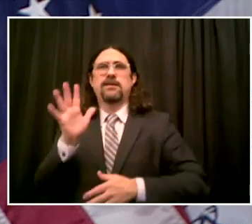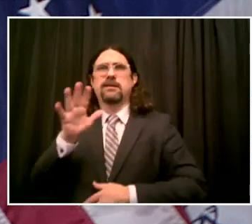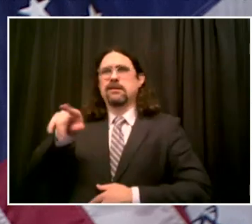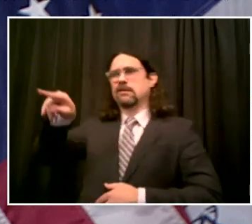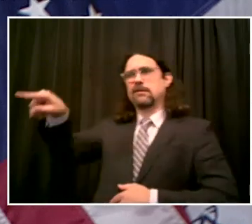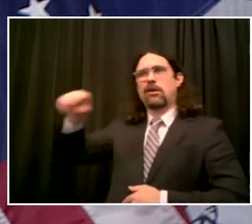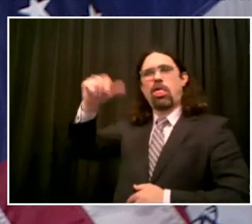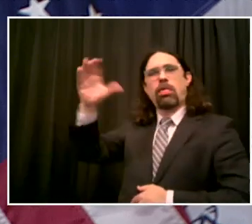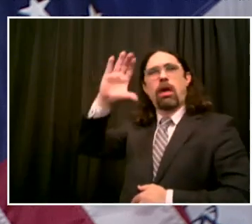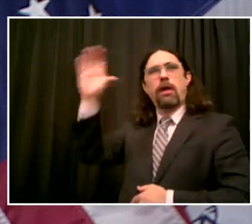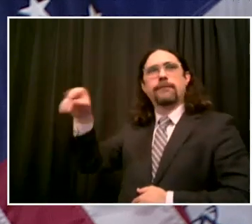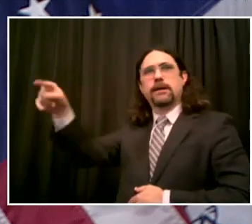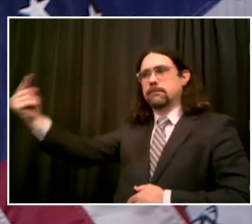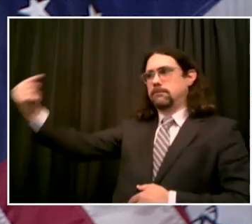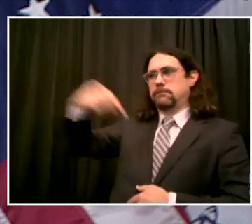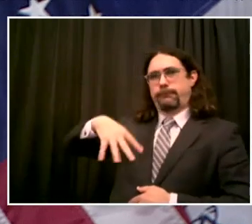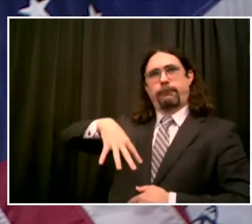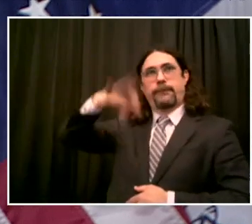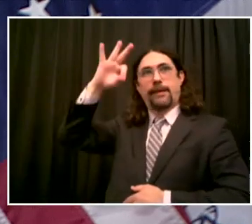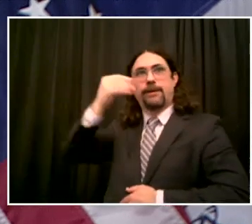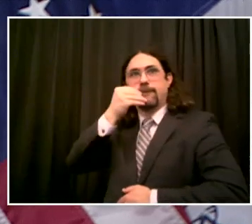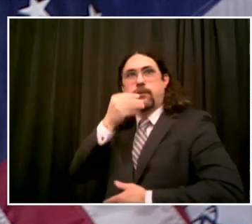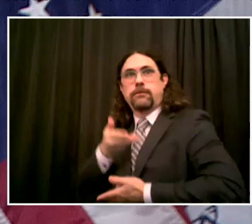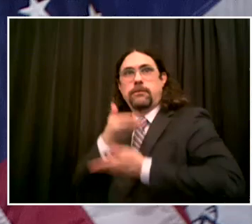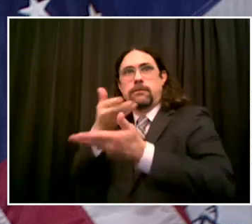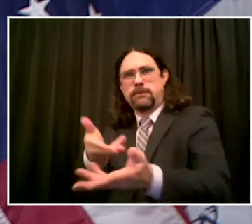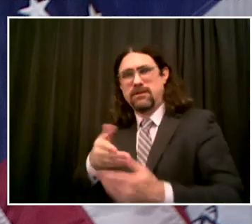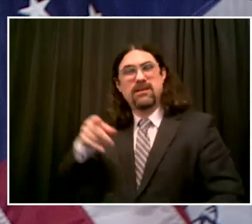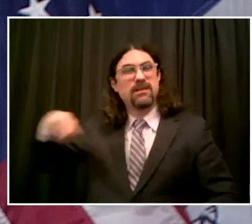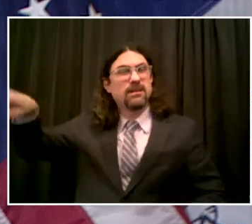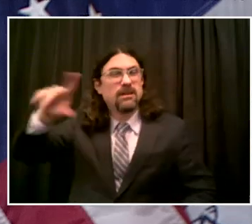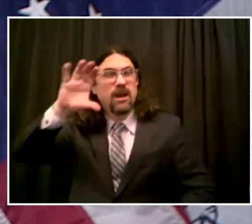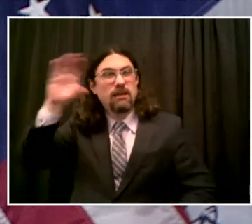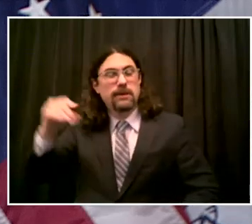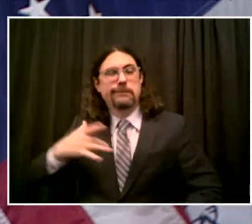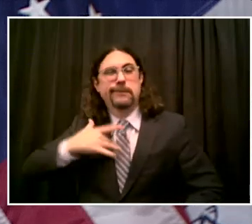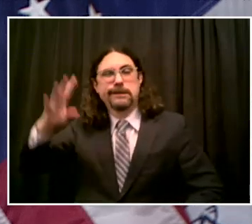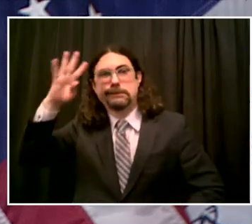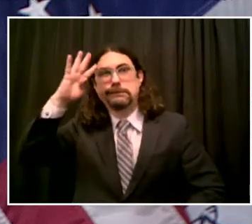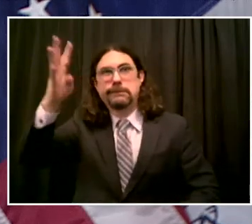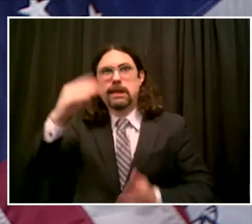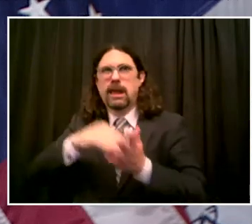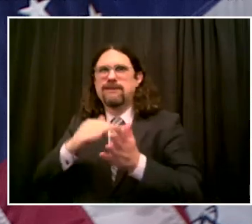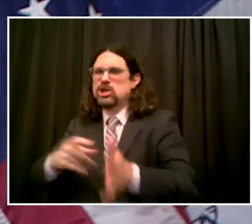BURDENSOME FOR SMALL BUSINESS. AGAIN, THAT WAS A CHALLEGNE EBFO RE CROONARUVIS. THE LAST THING SMALL BUSINESSES NEED IS A